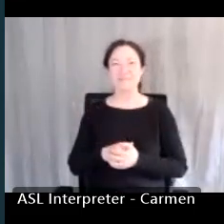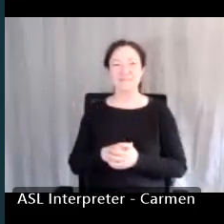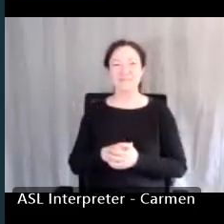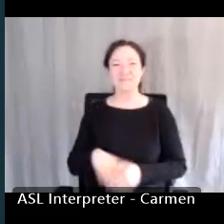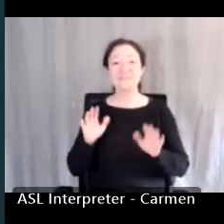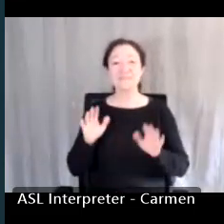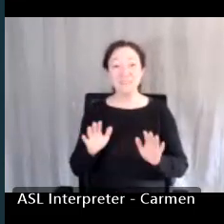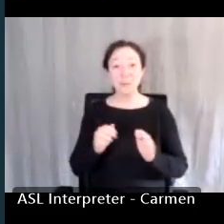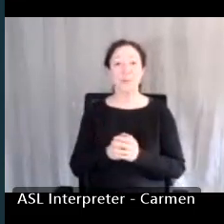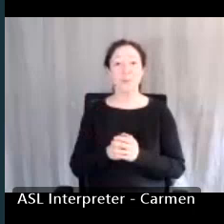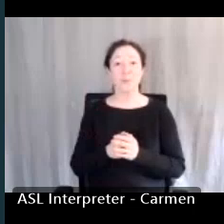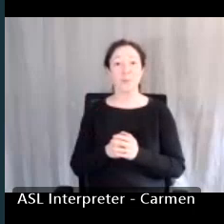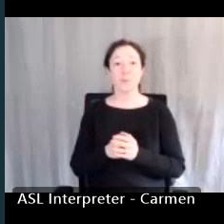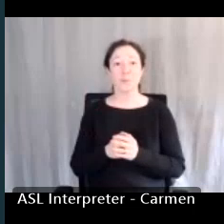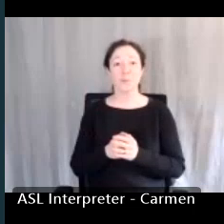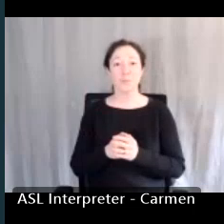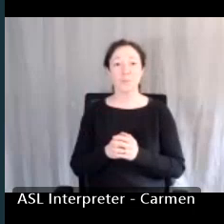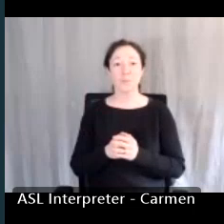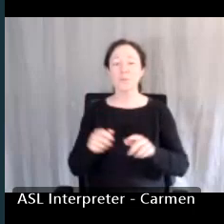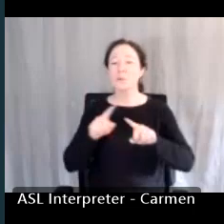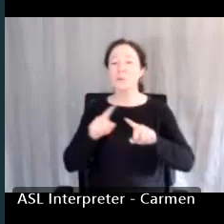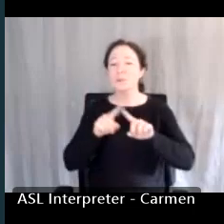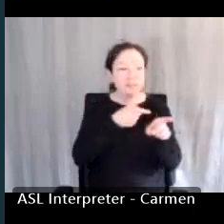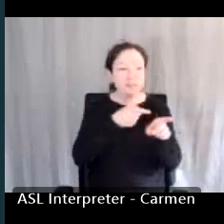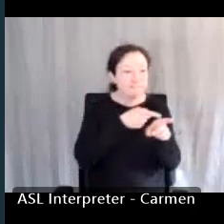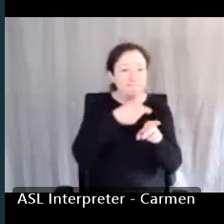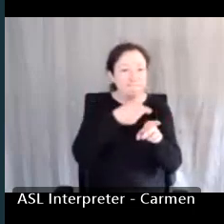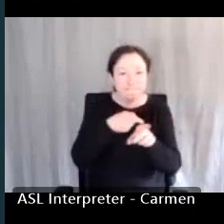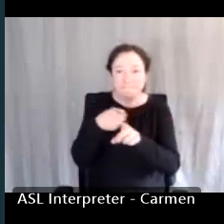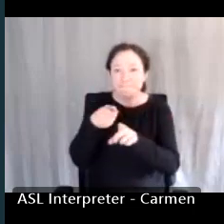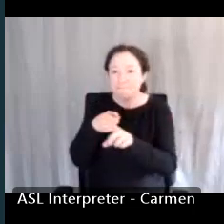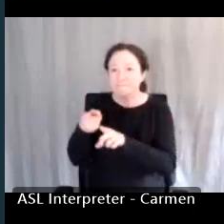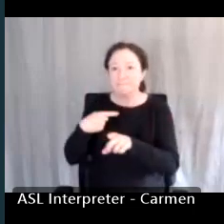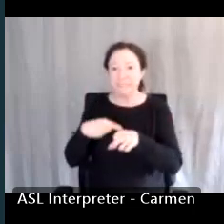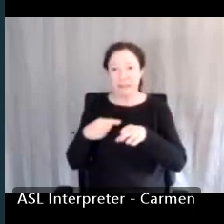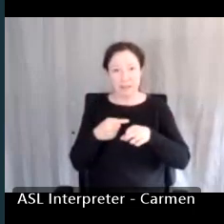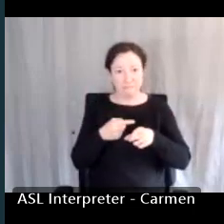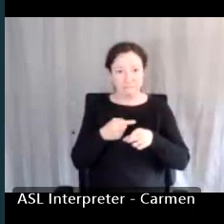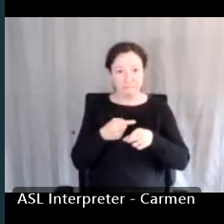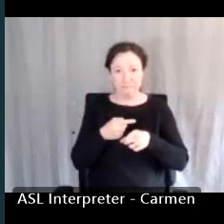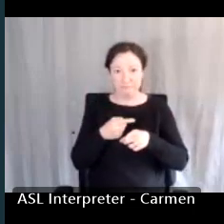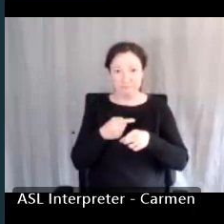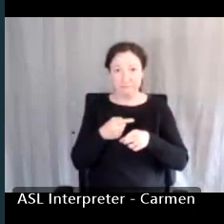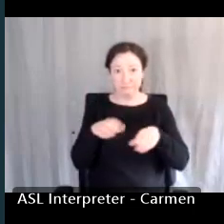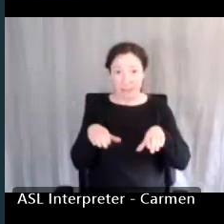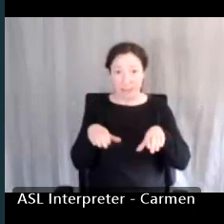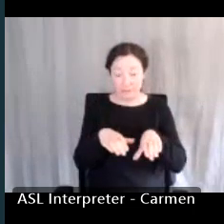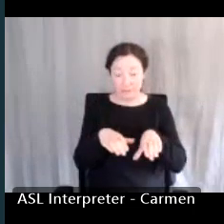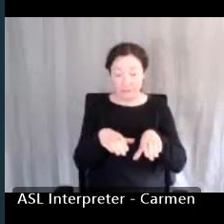So, so in different specialties that I've practiced in as a pa I have always come back to this concept,